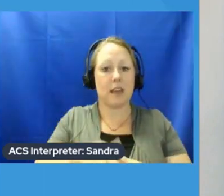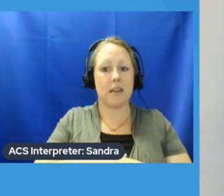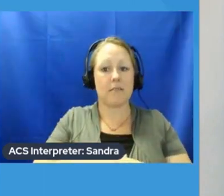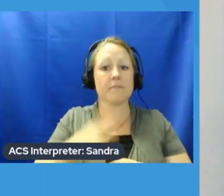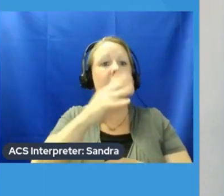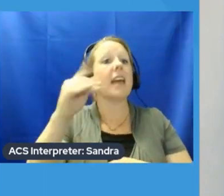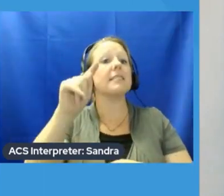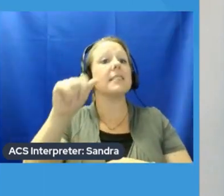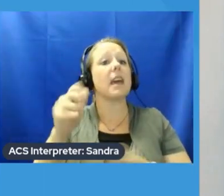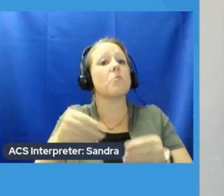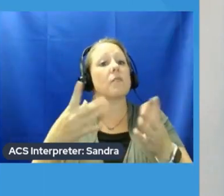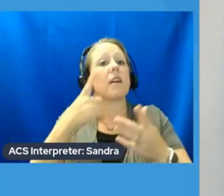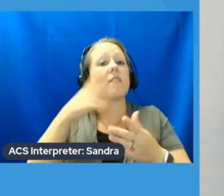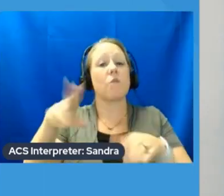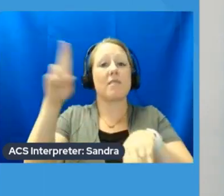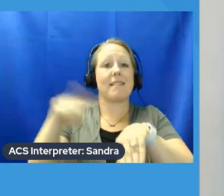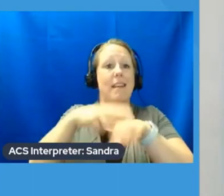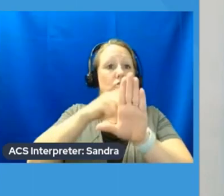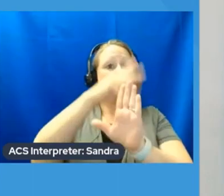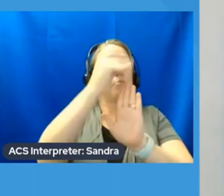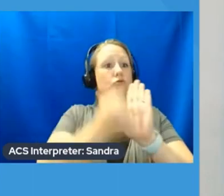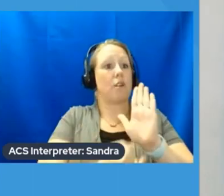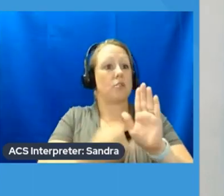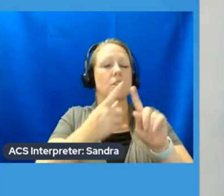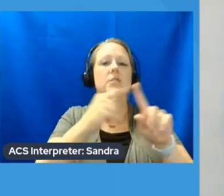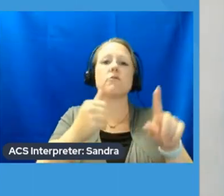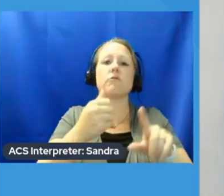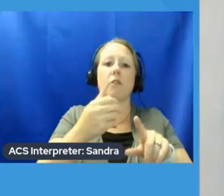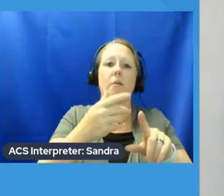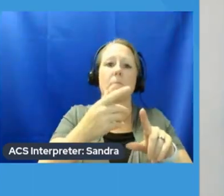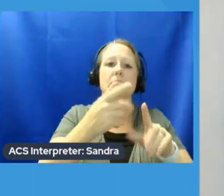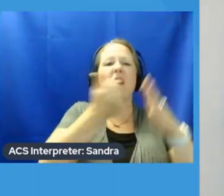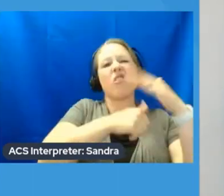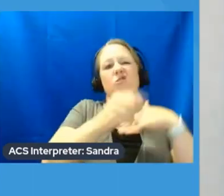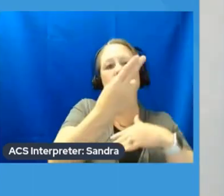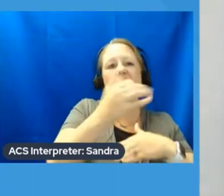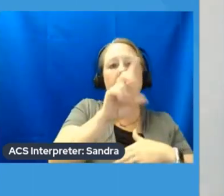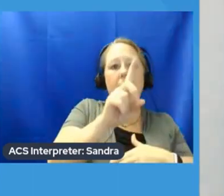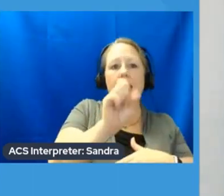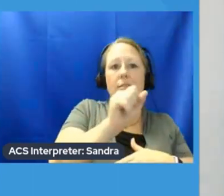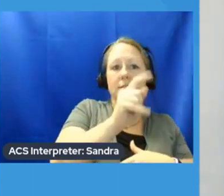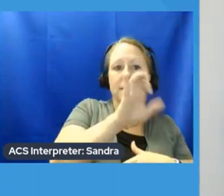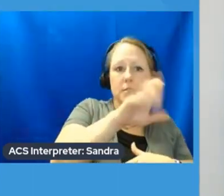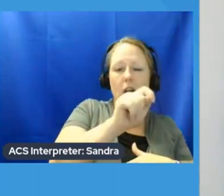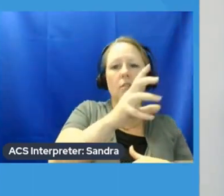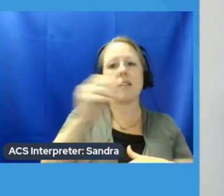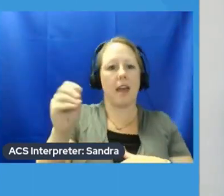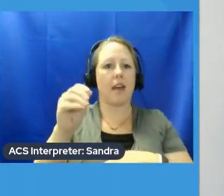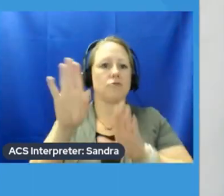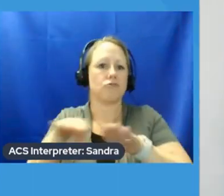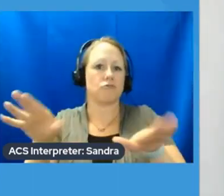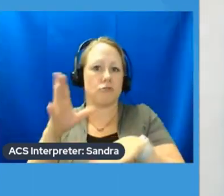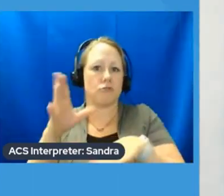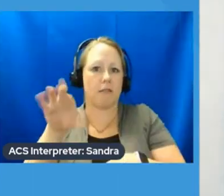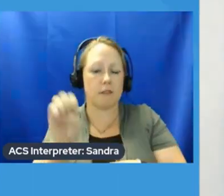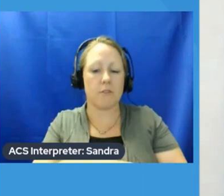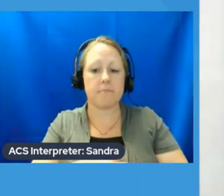funded by the Office of Head Start and the Office of Childcare. And now I provide technical assistance at FPG